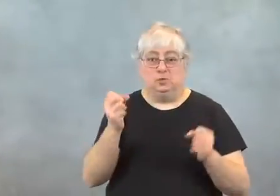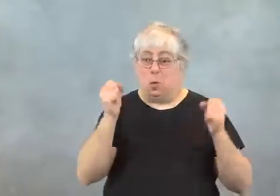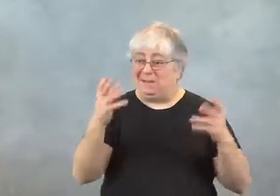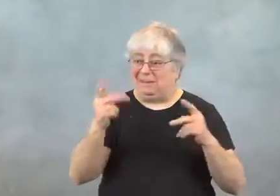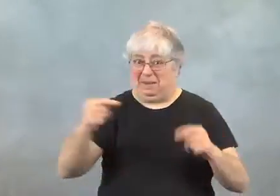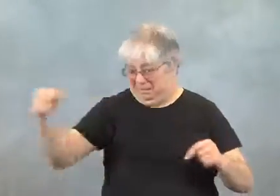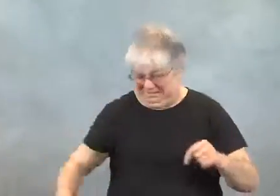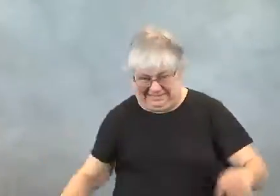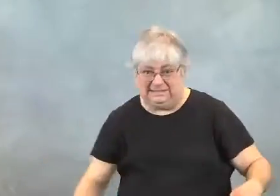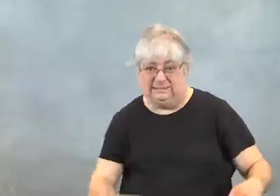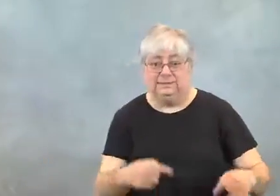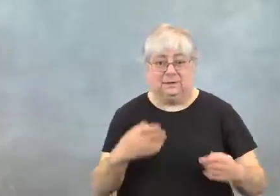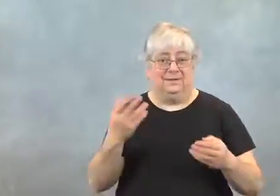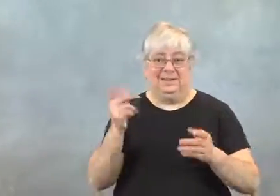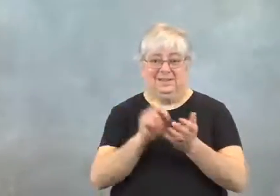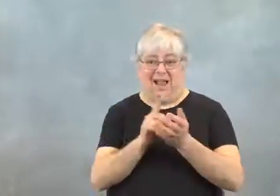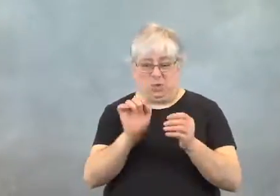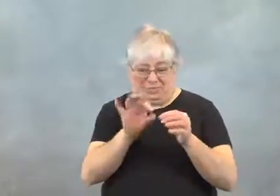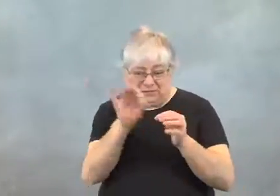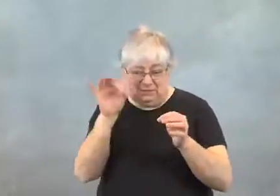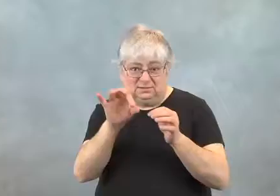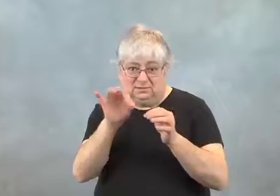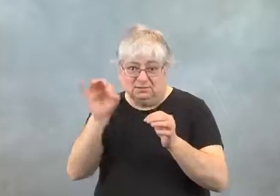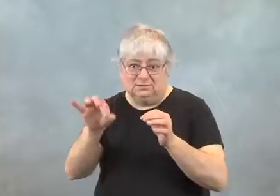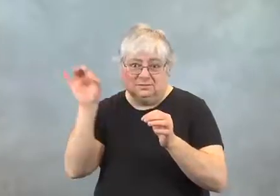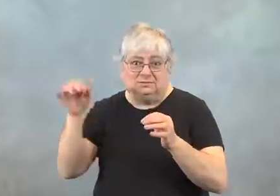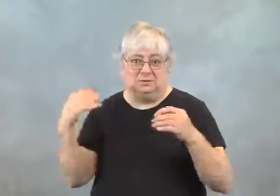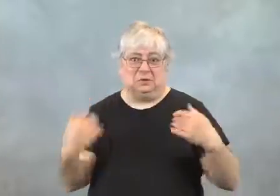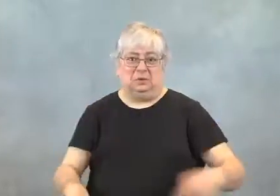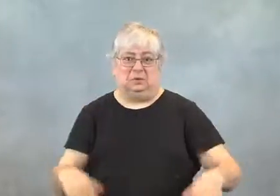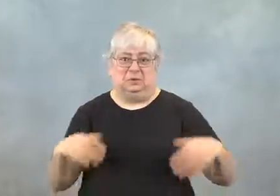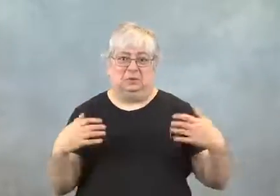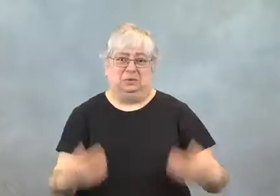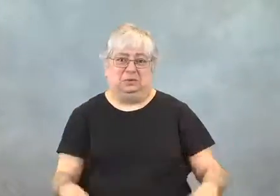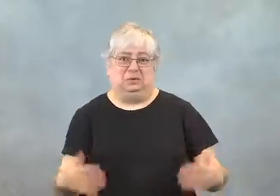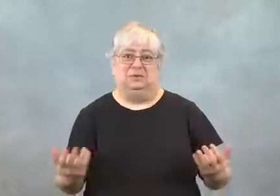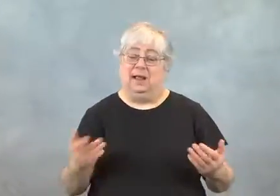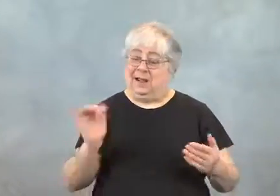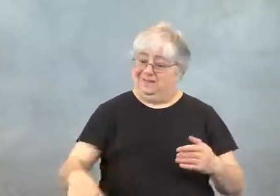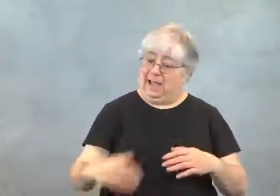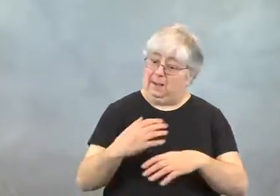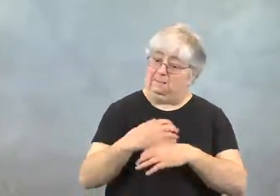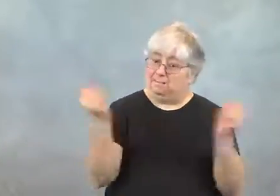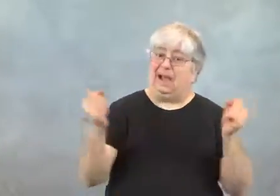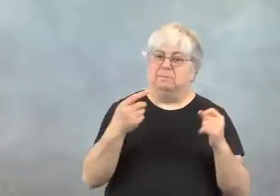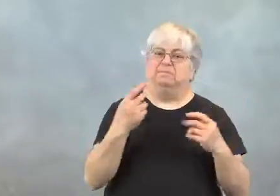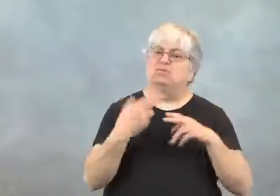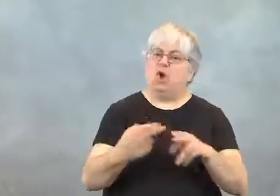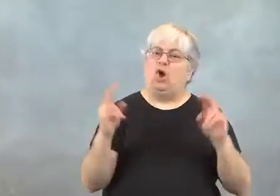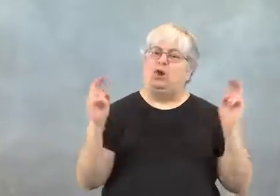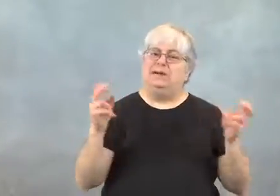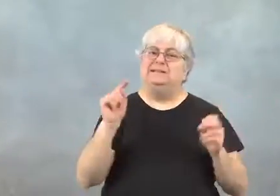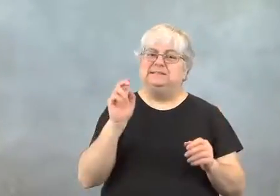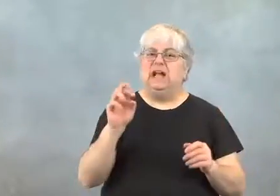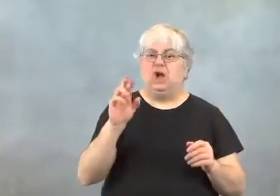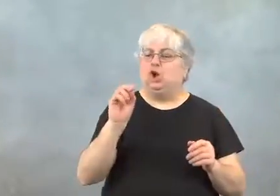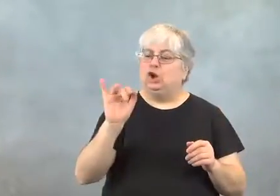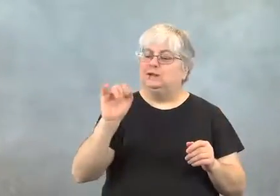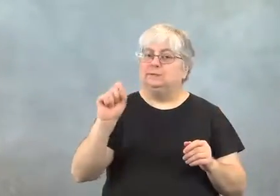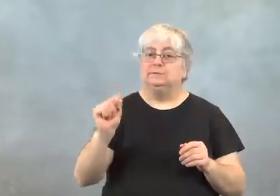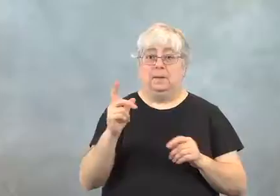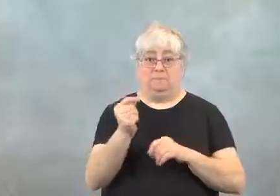Doctors were picking them out of a lot of people.